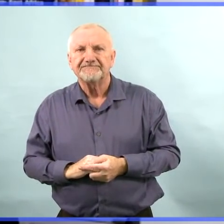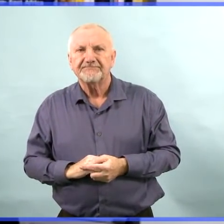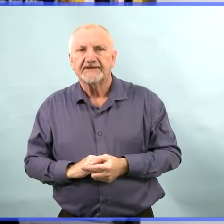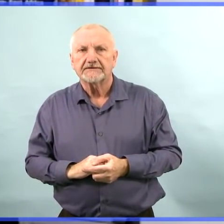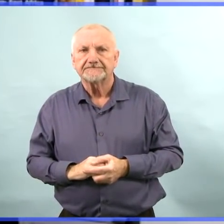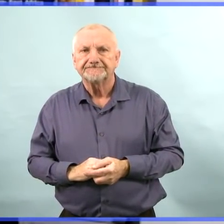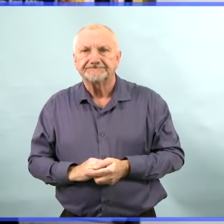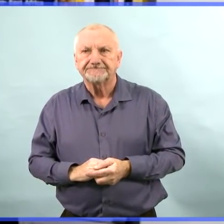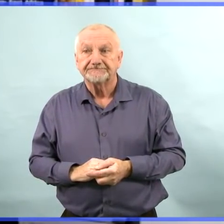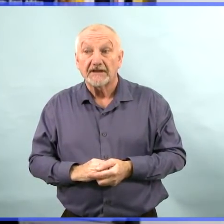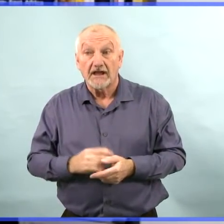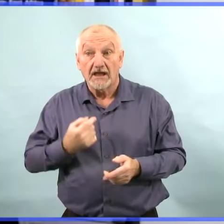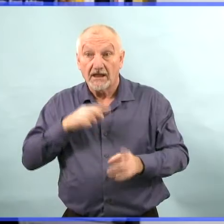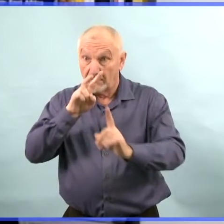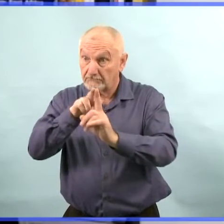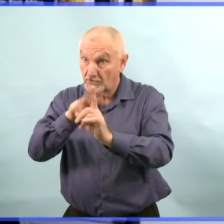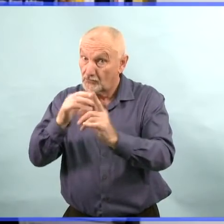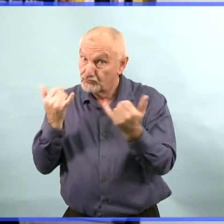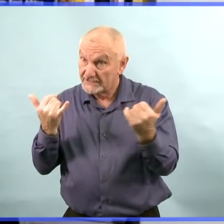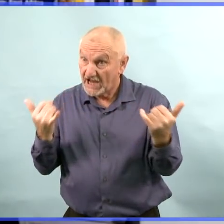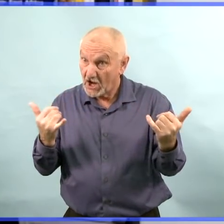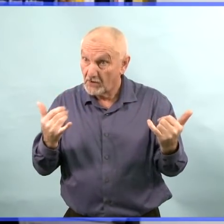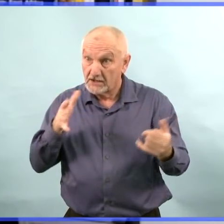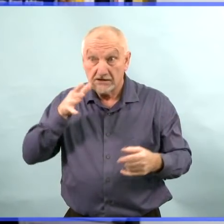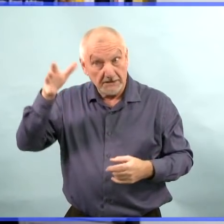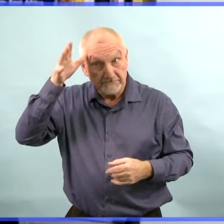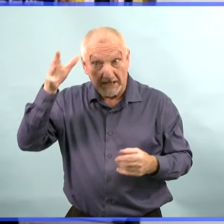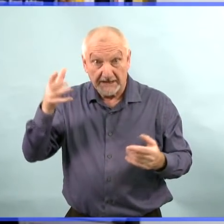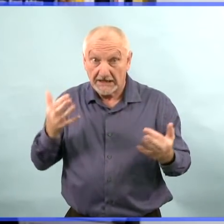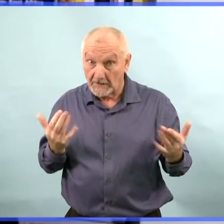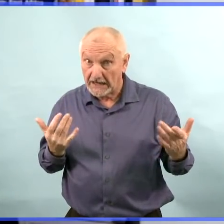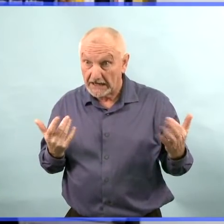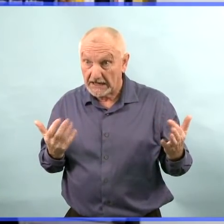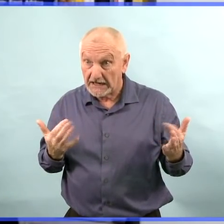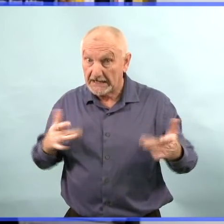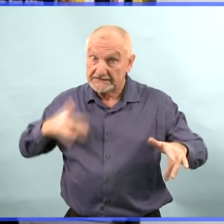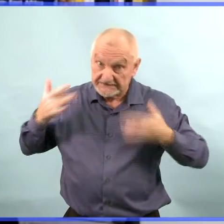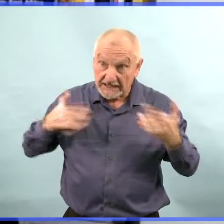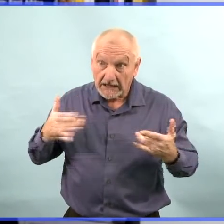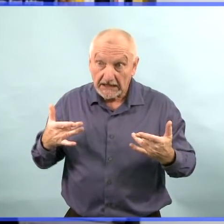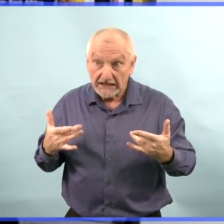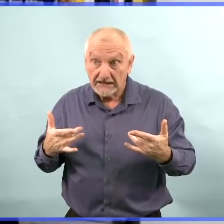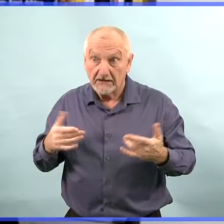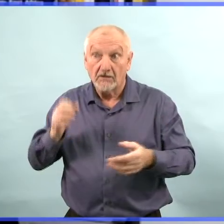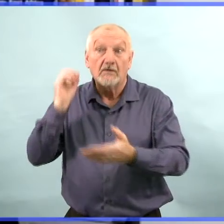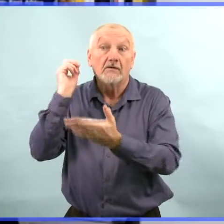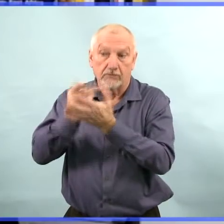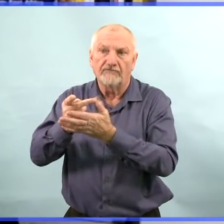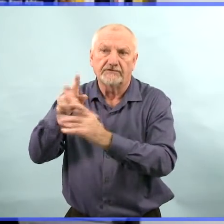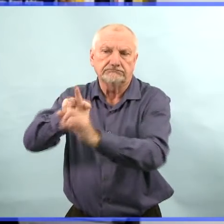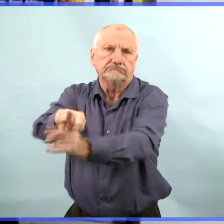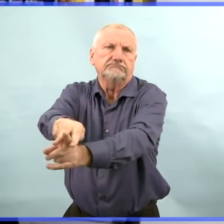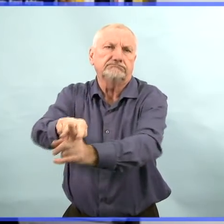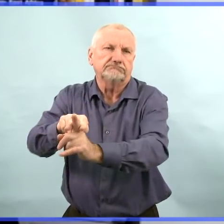and engaged and were just waiting for this vaccine to be available for their children um and much